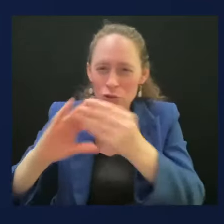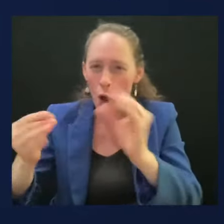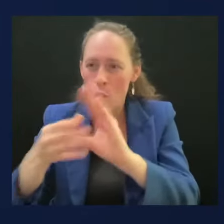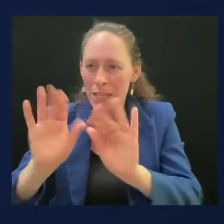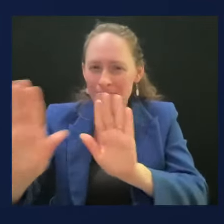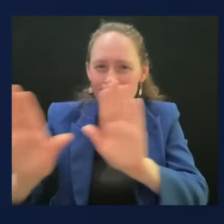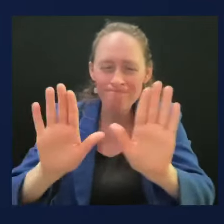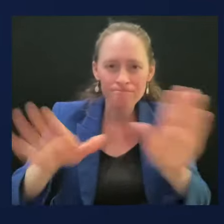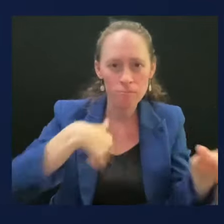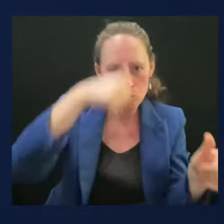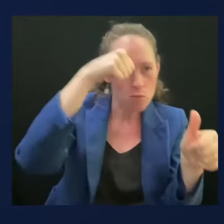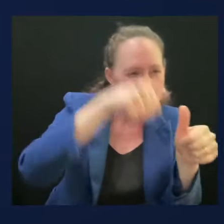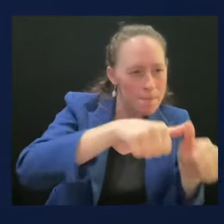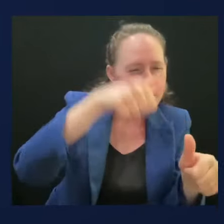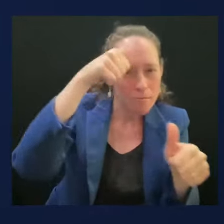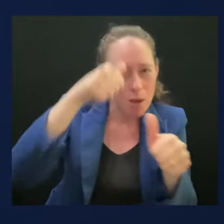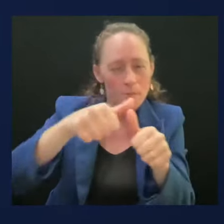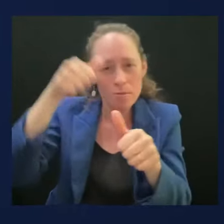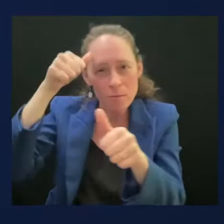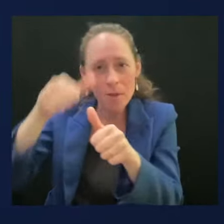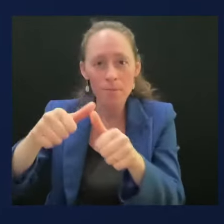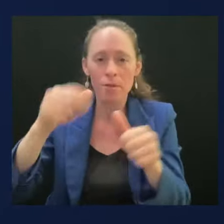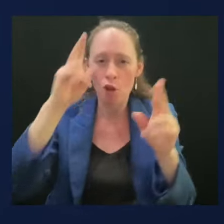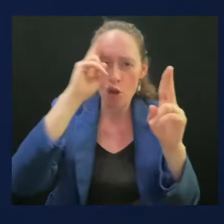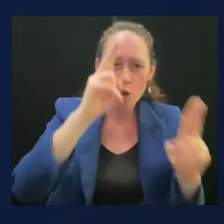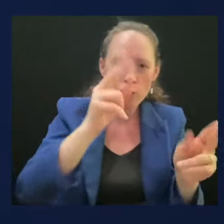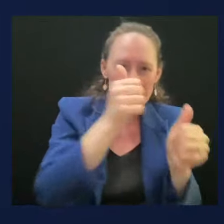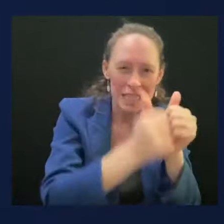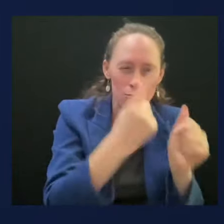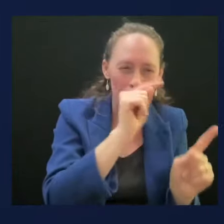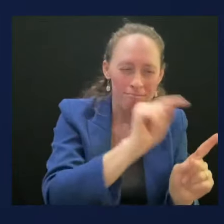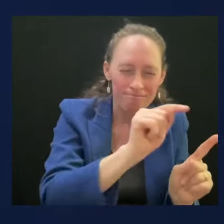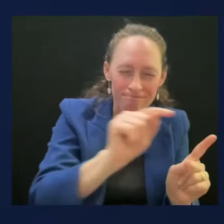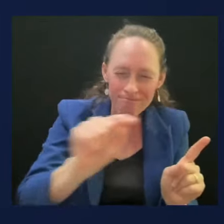and it is our sacred obligation to remember all that you have given.